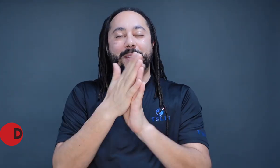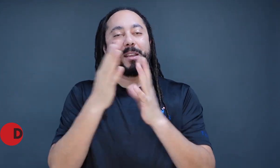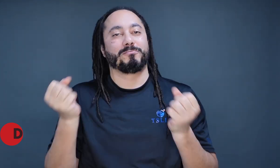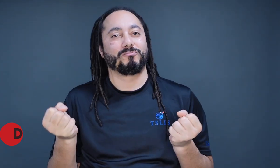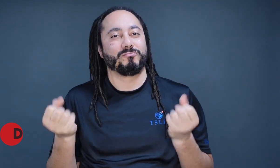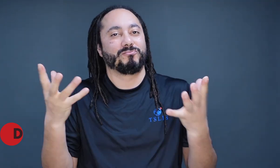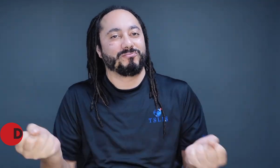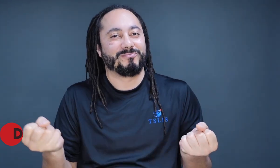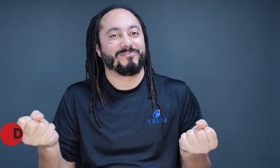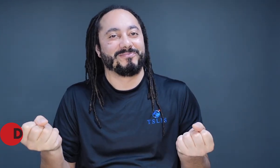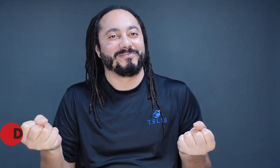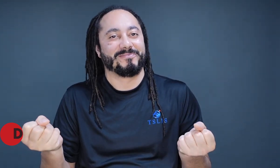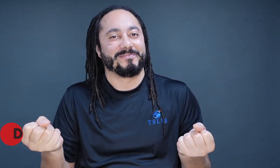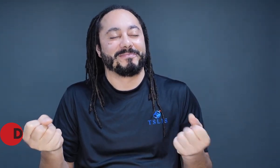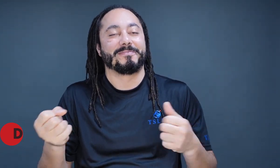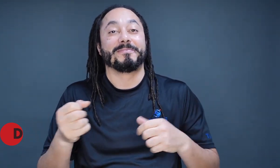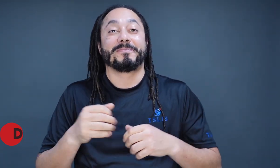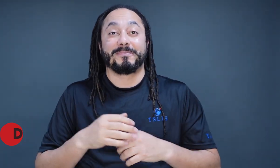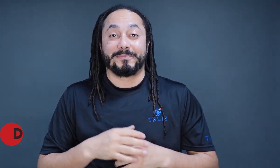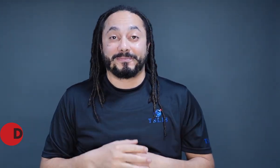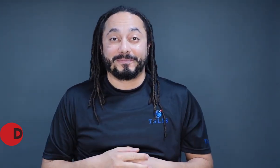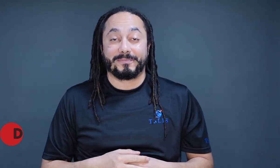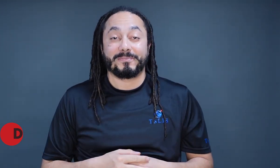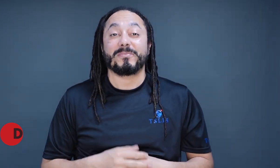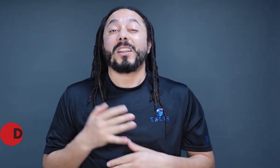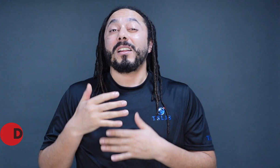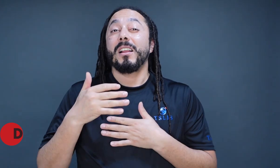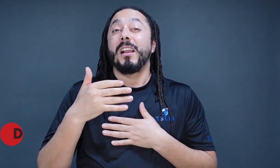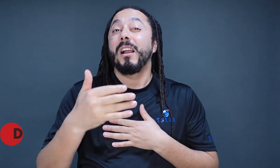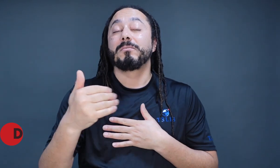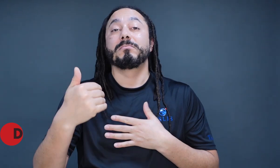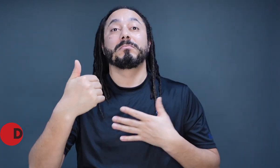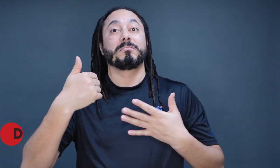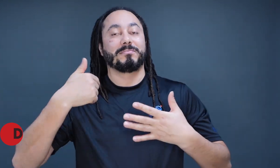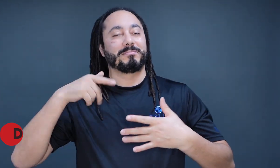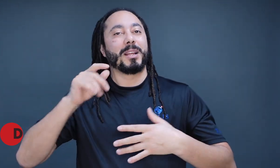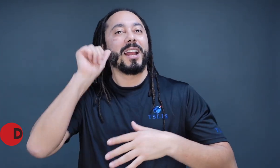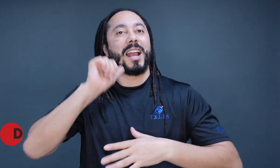This went on until I learned the whole dictionary and became very good.